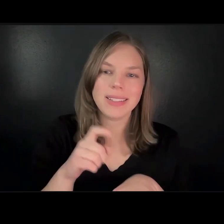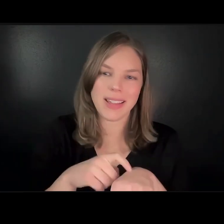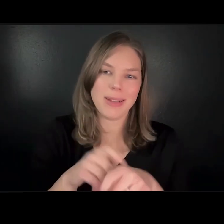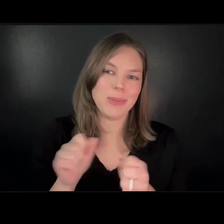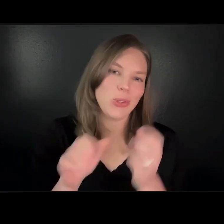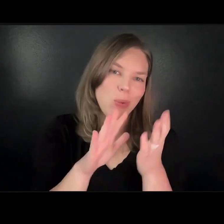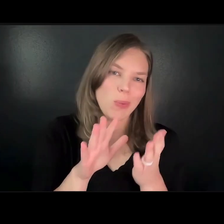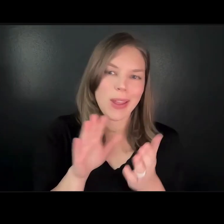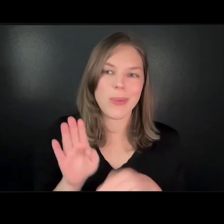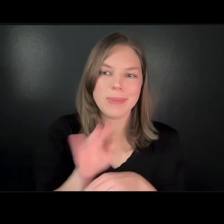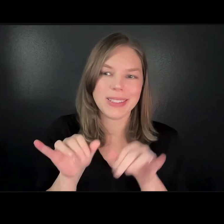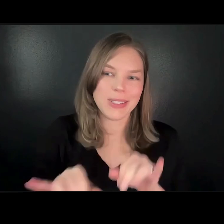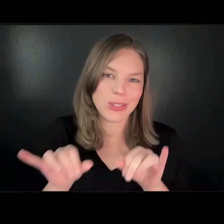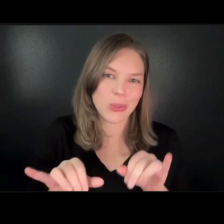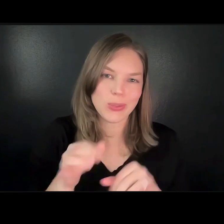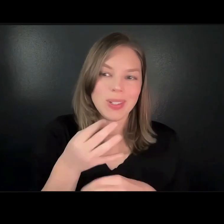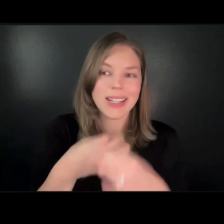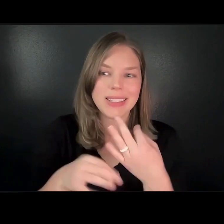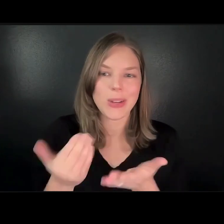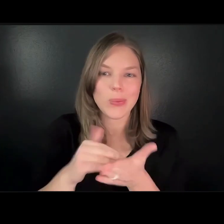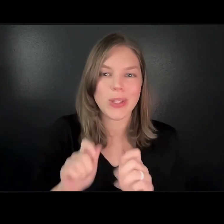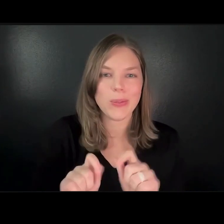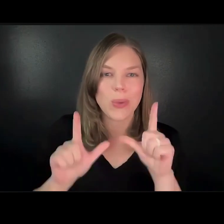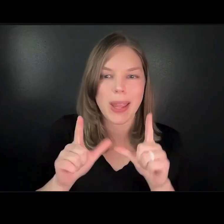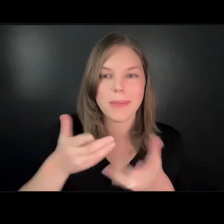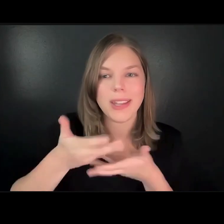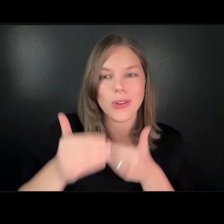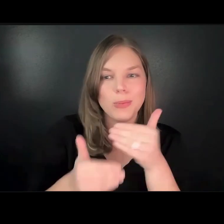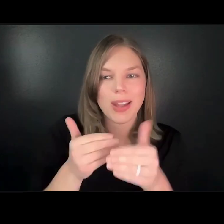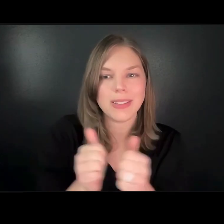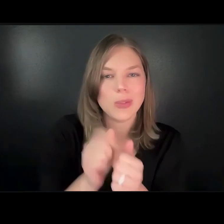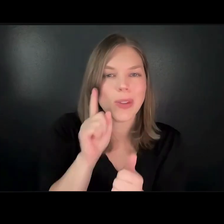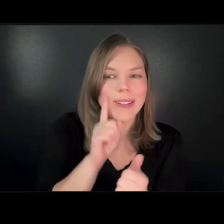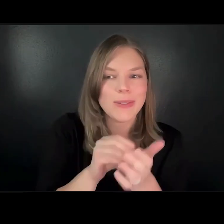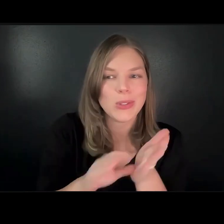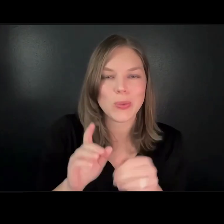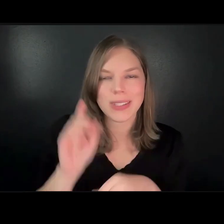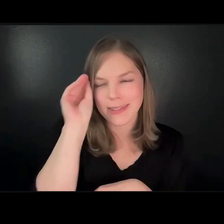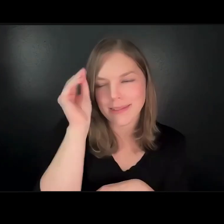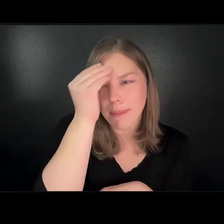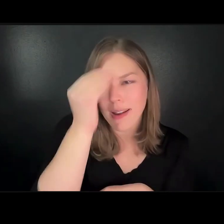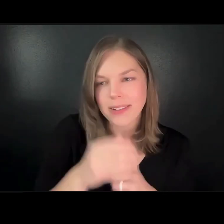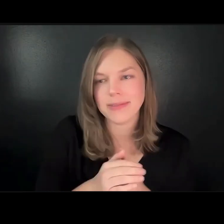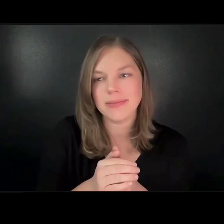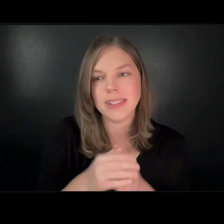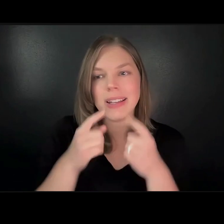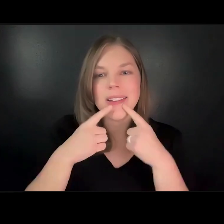So it is time to do away with business as usual and instead reframe the interactive process with deaf students in mind.